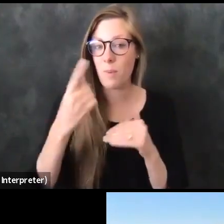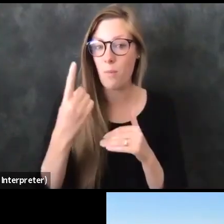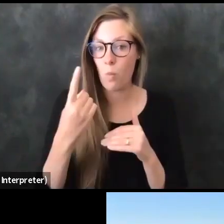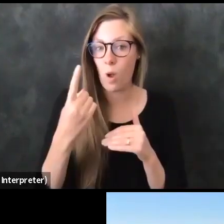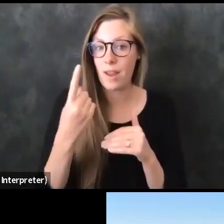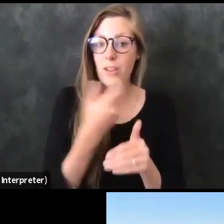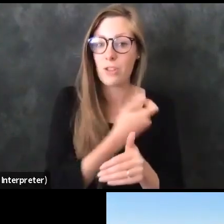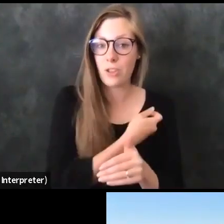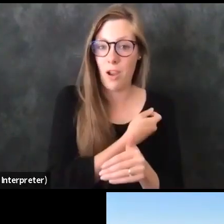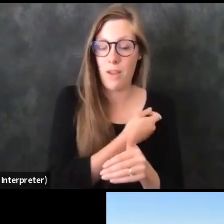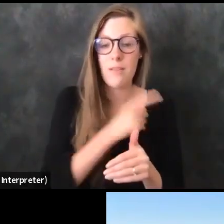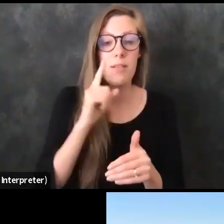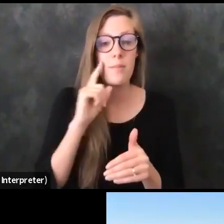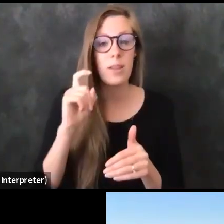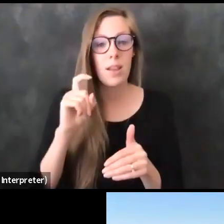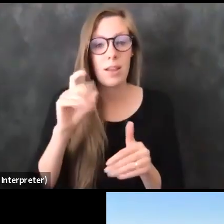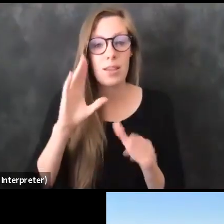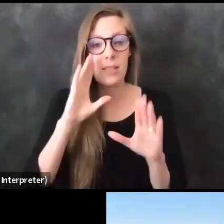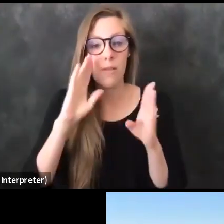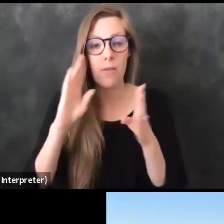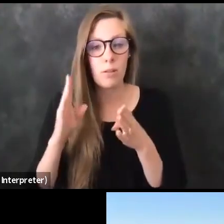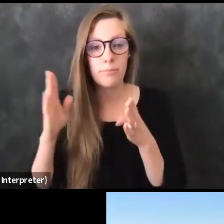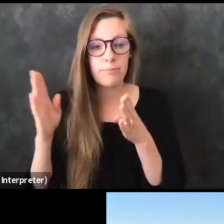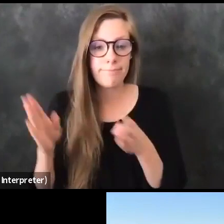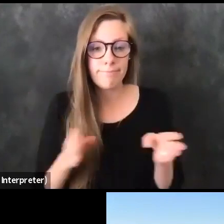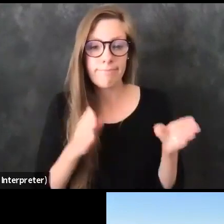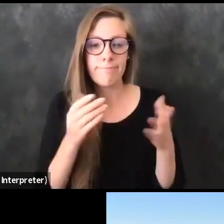because of our targeted strategy of prioritizing the oldest and most